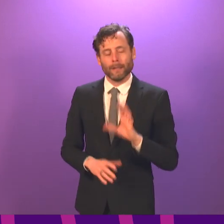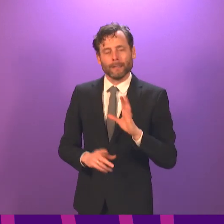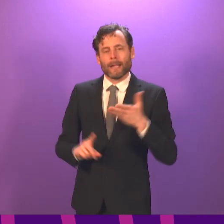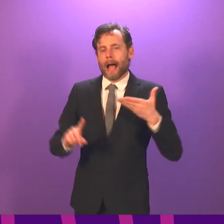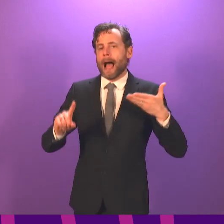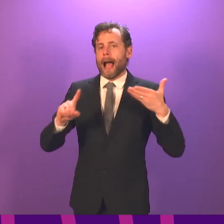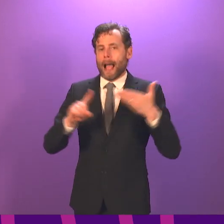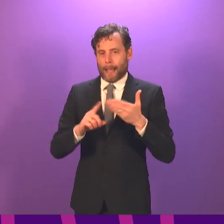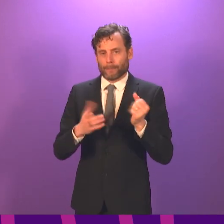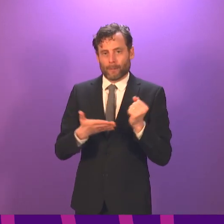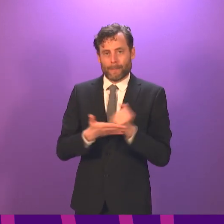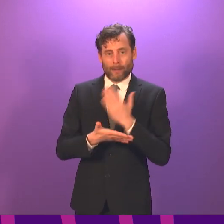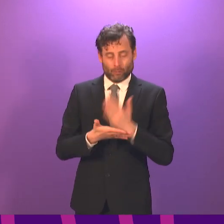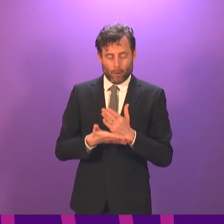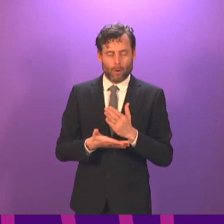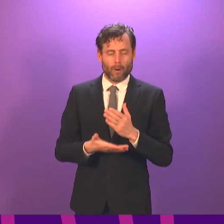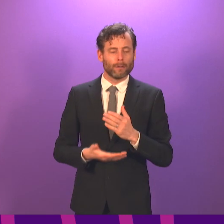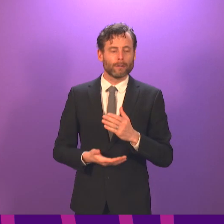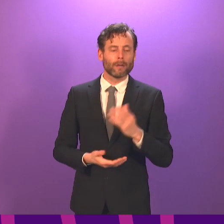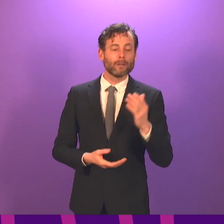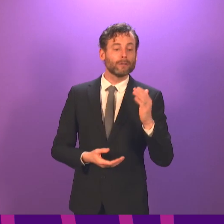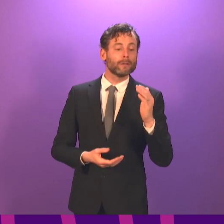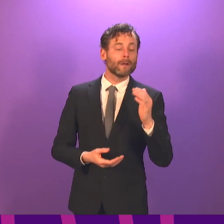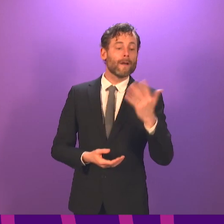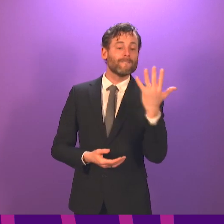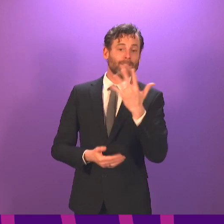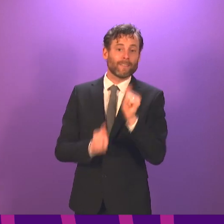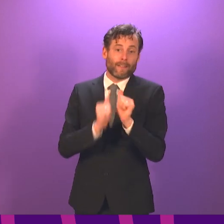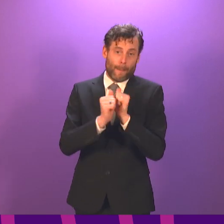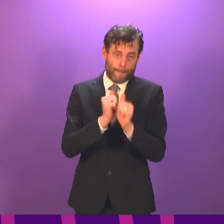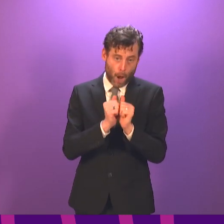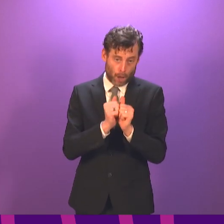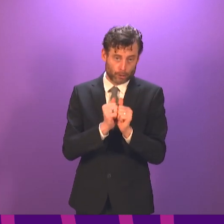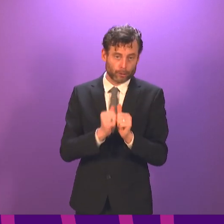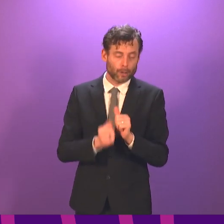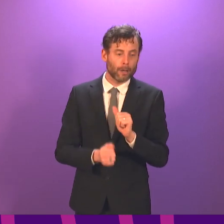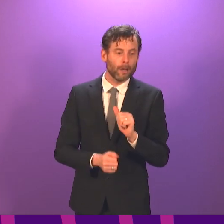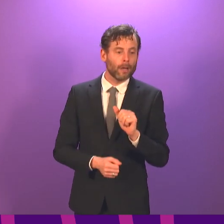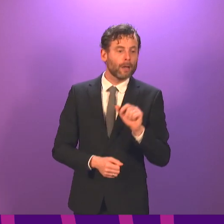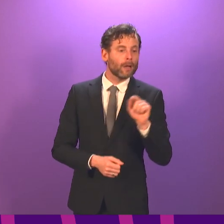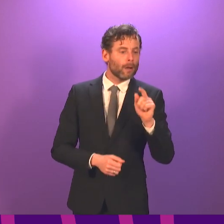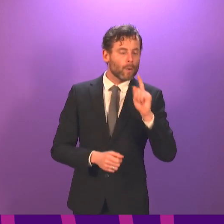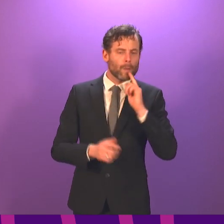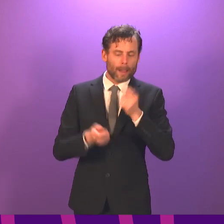will return to spend some time in school from 15 March until the Easter break.